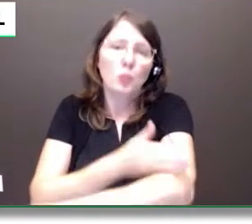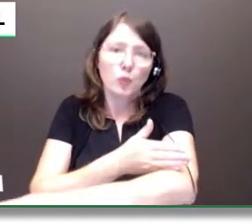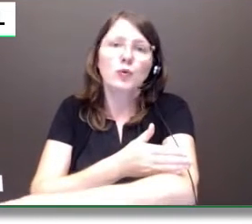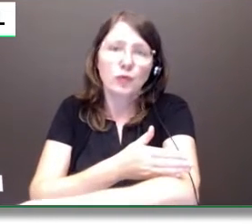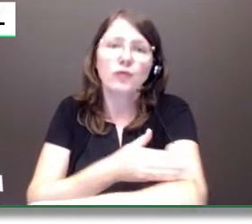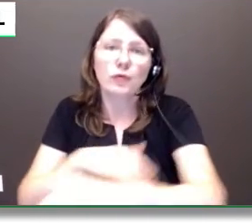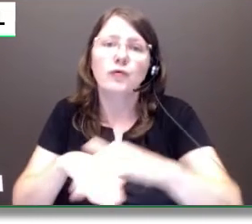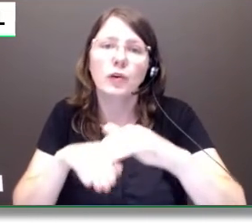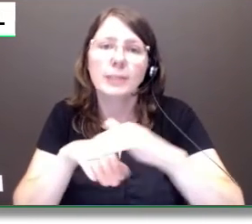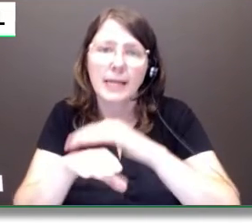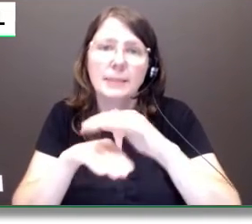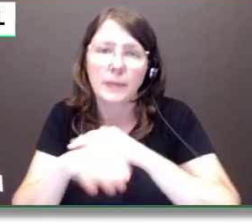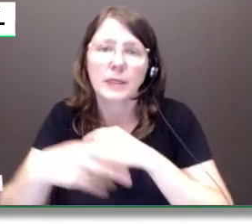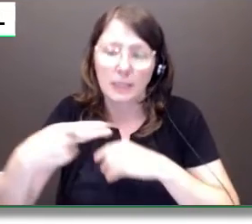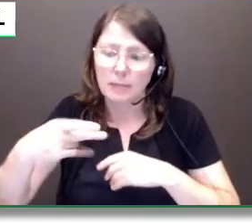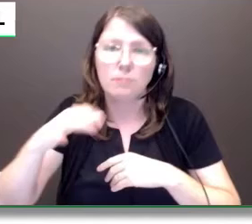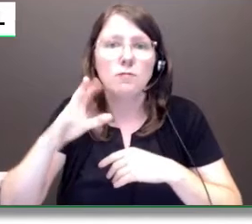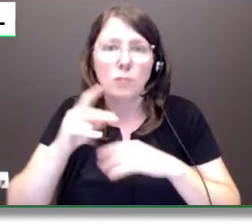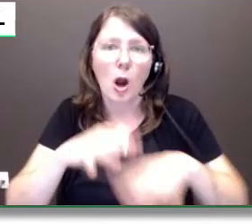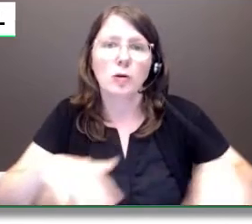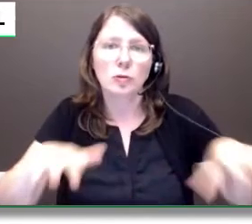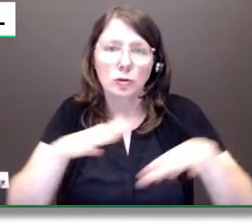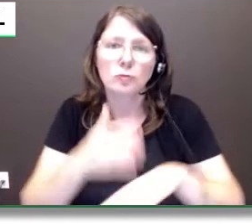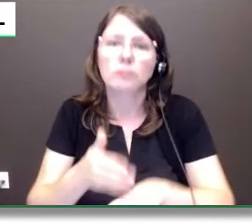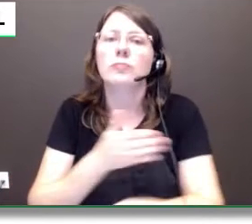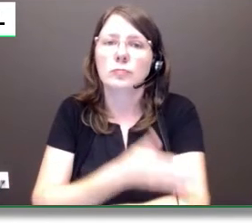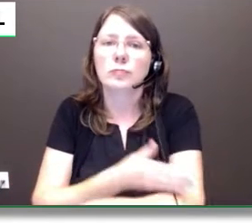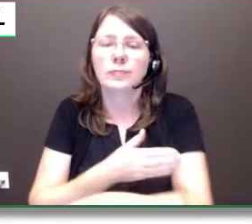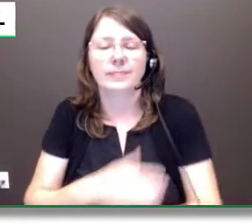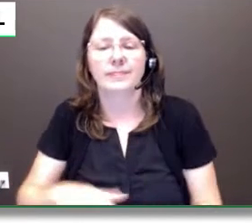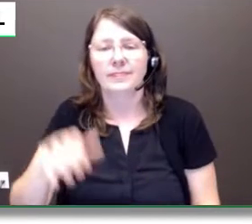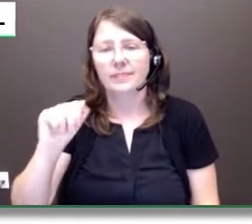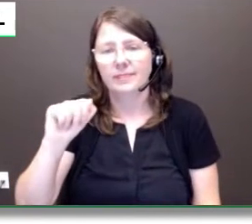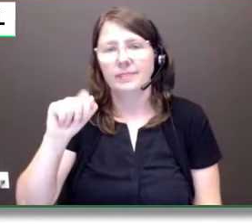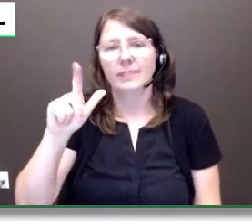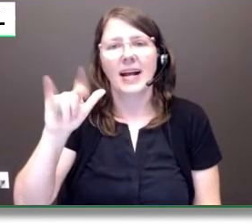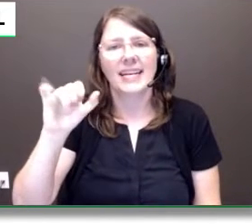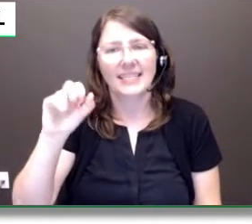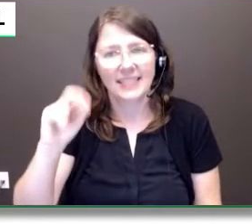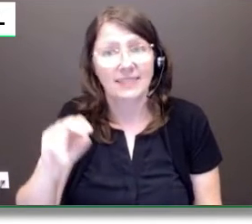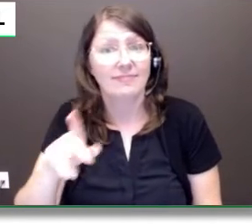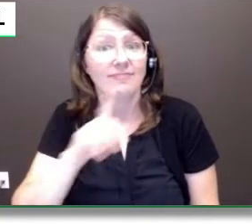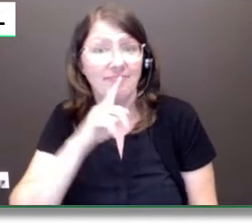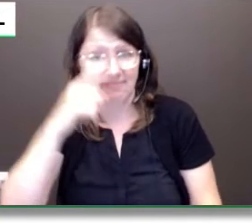Absolutely I agree fully with this um I think we'll move on to the next